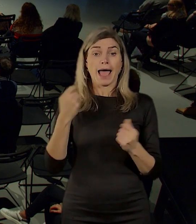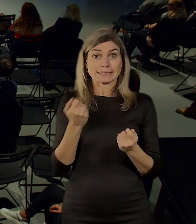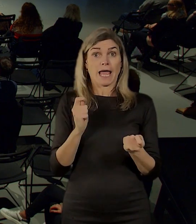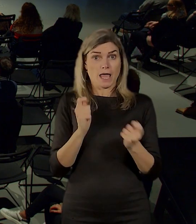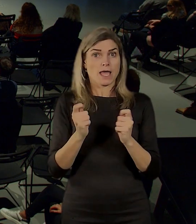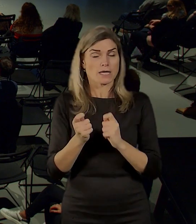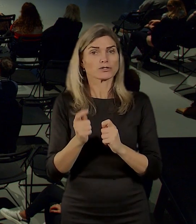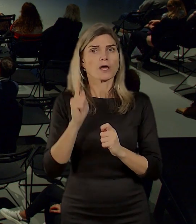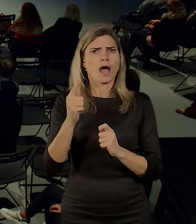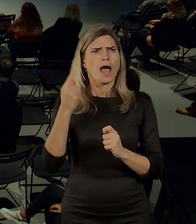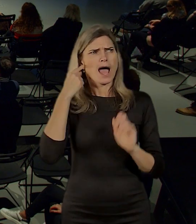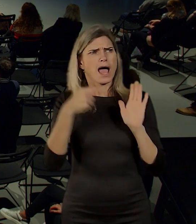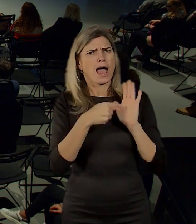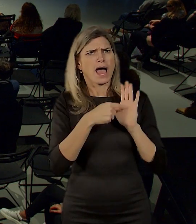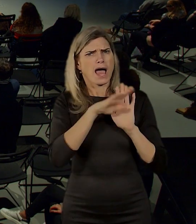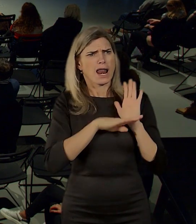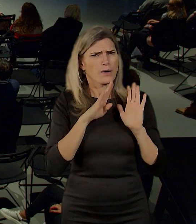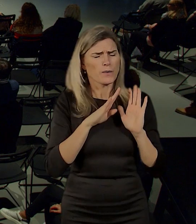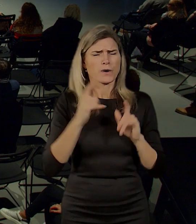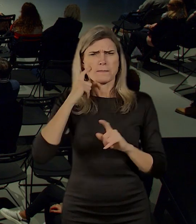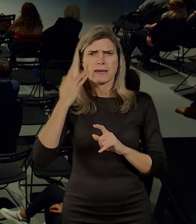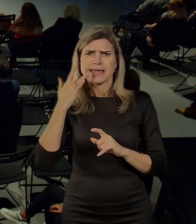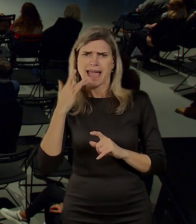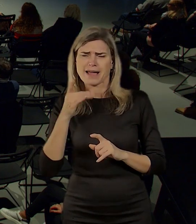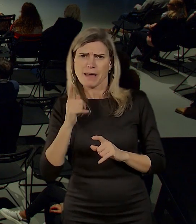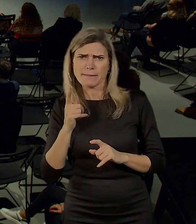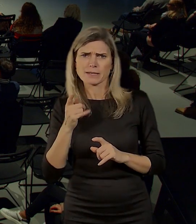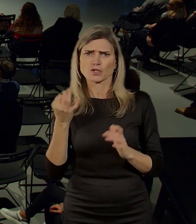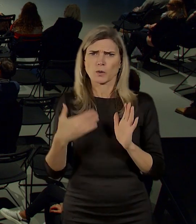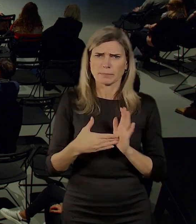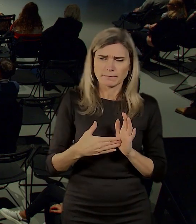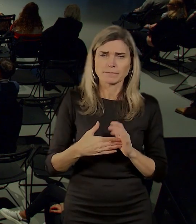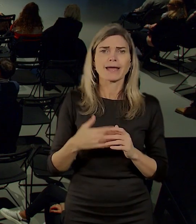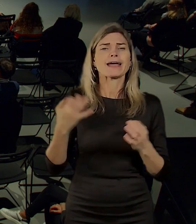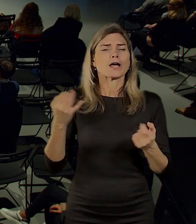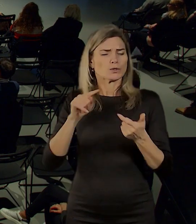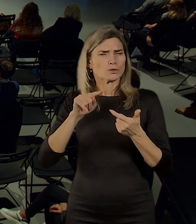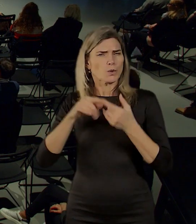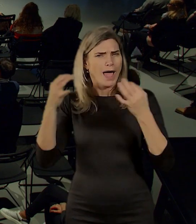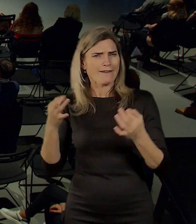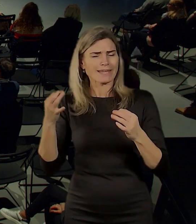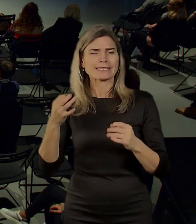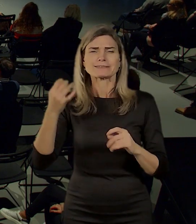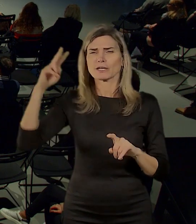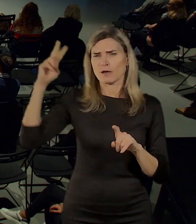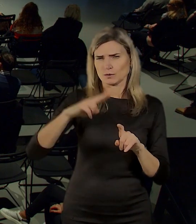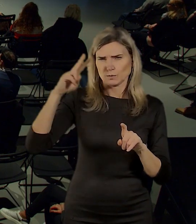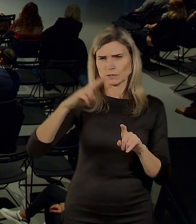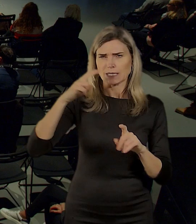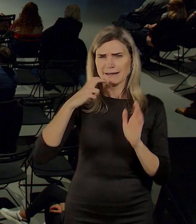I don't know exactly. But if the legislation is valid again from next year, it